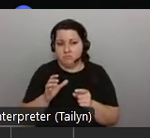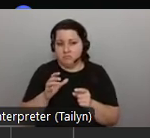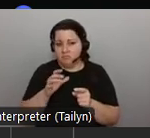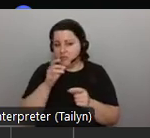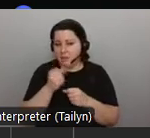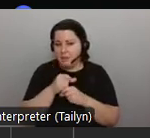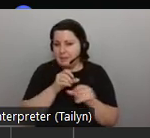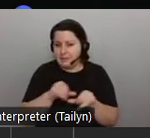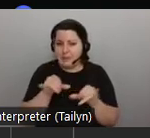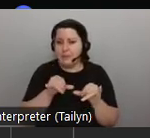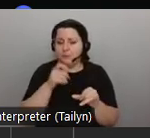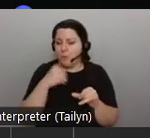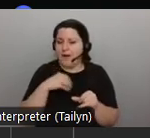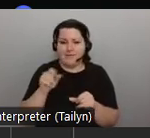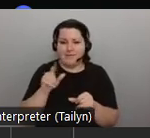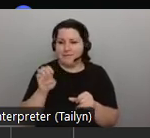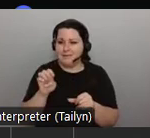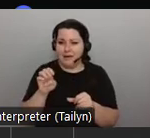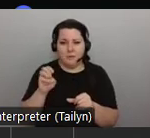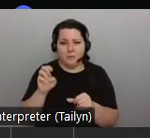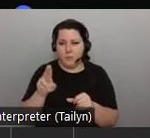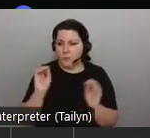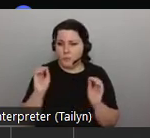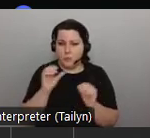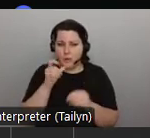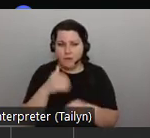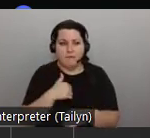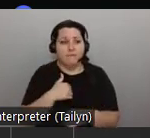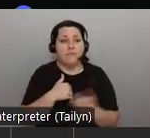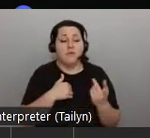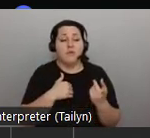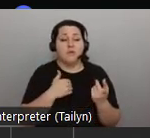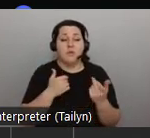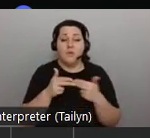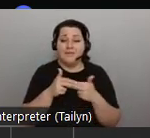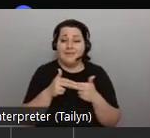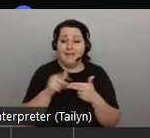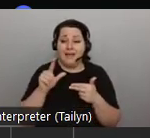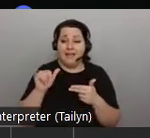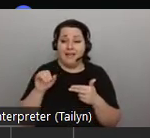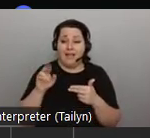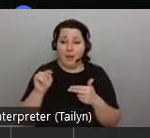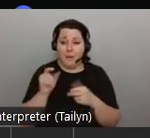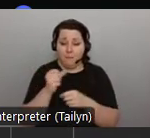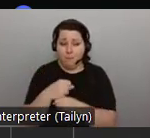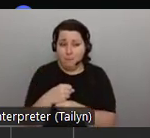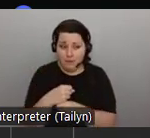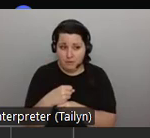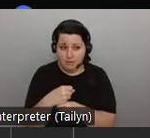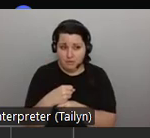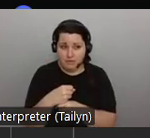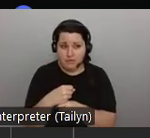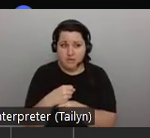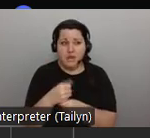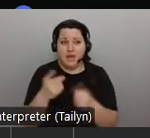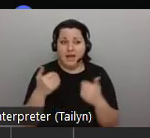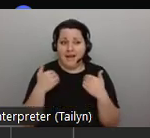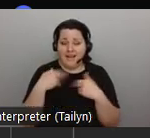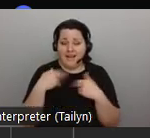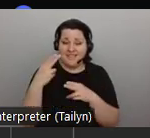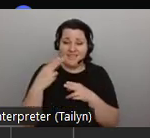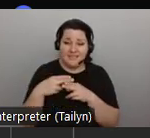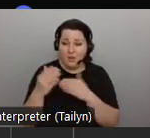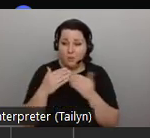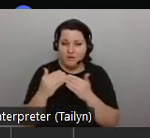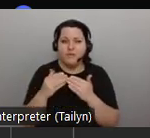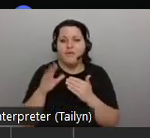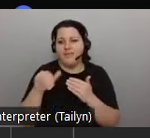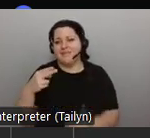you will be creating the same things, you won't have that styles menu and such. So when you create a slide layout